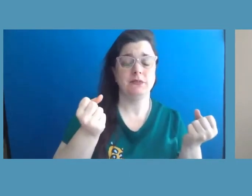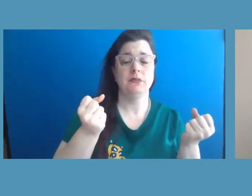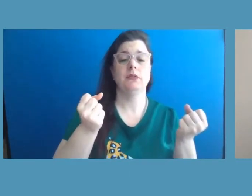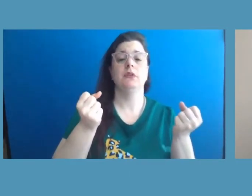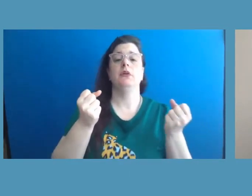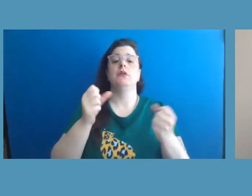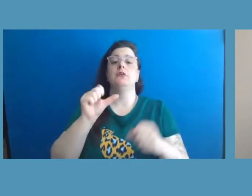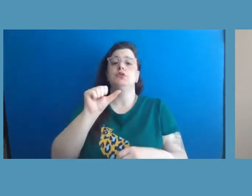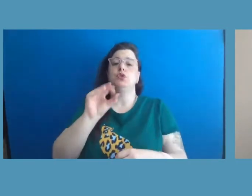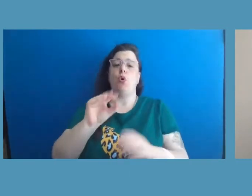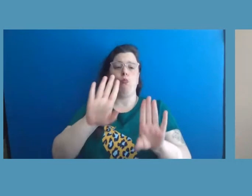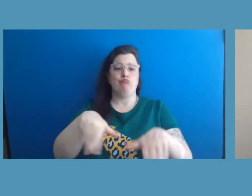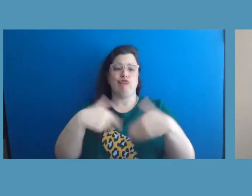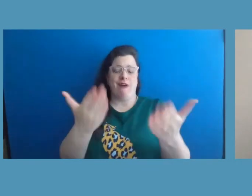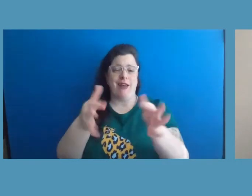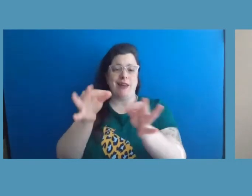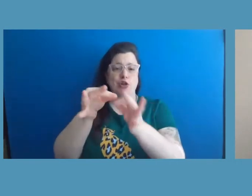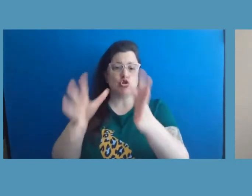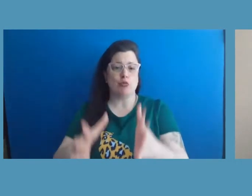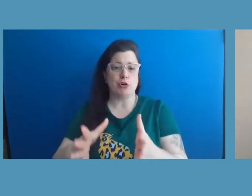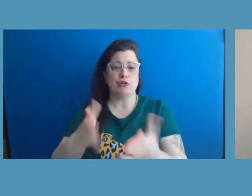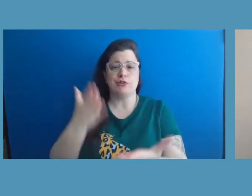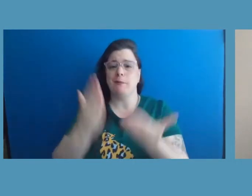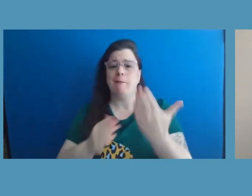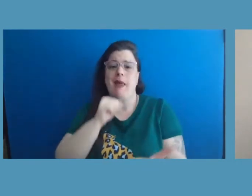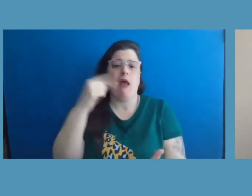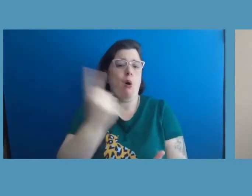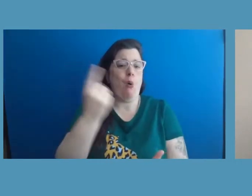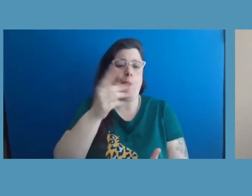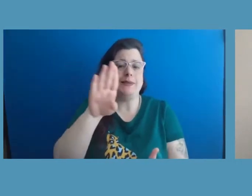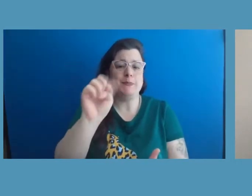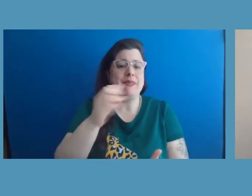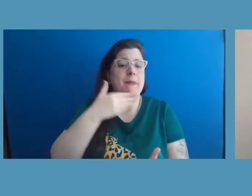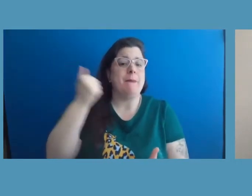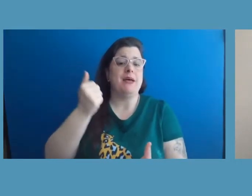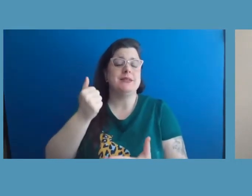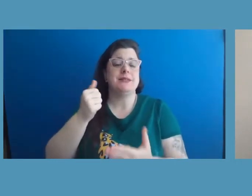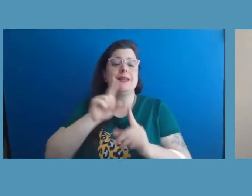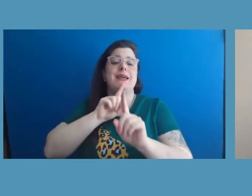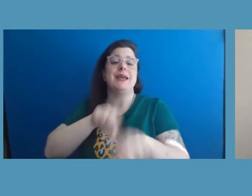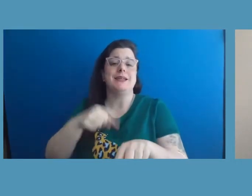people do not use sign language at all, so providing interpreters may not always